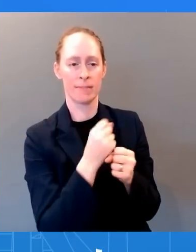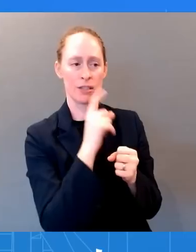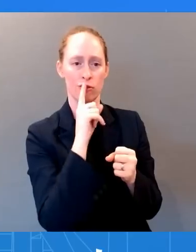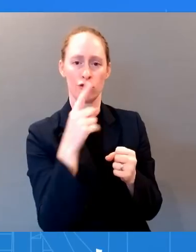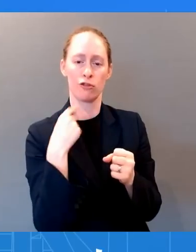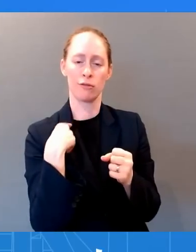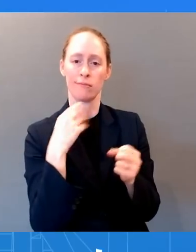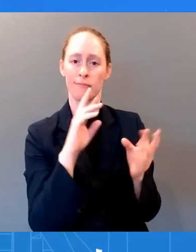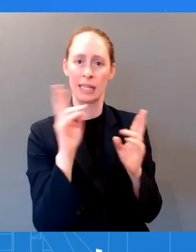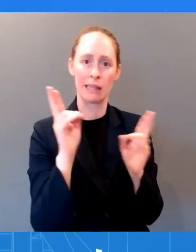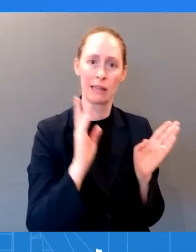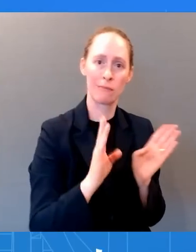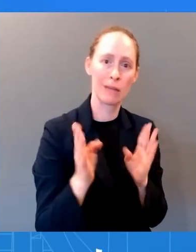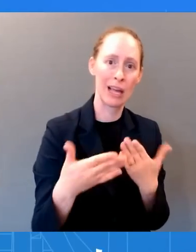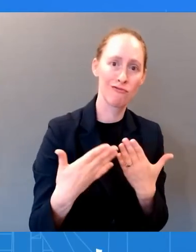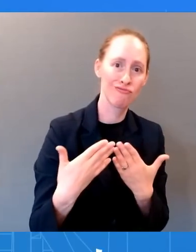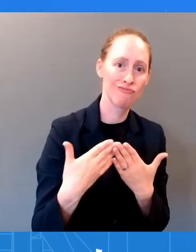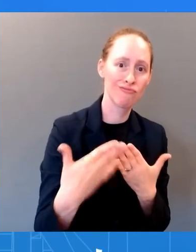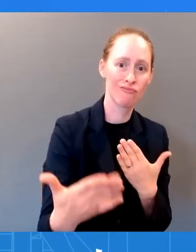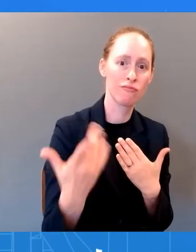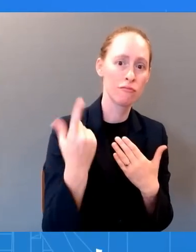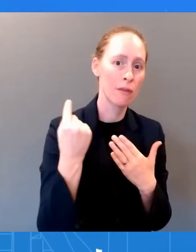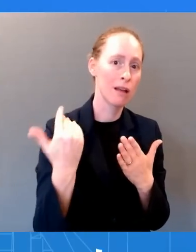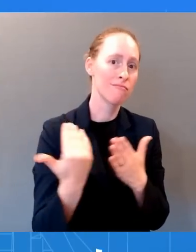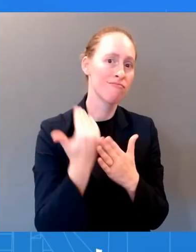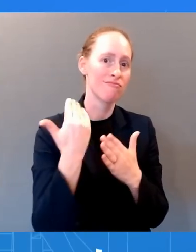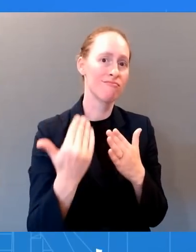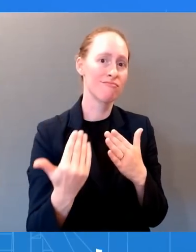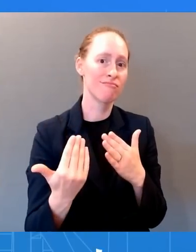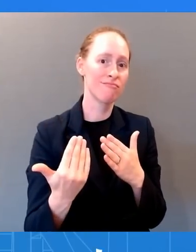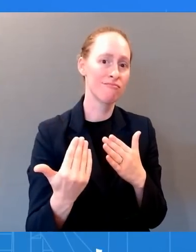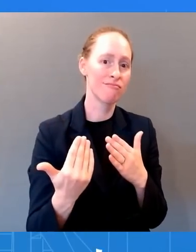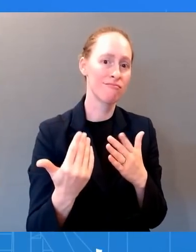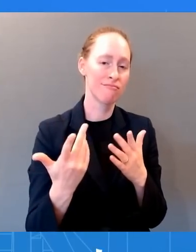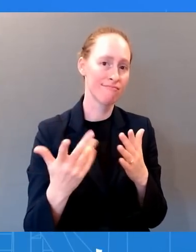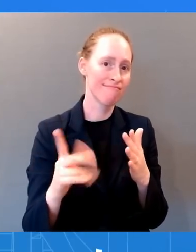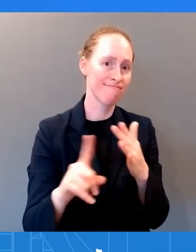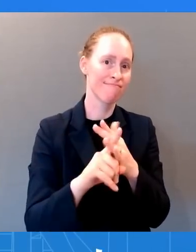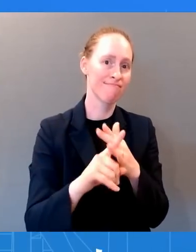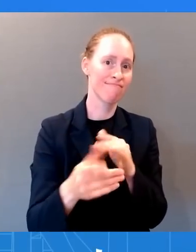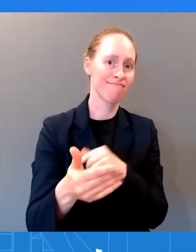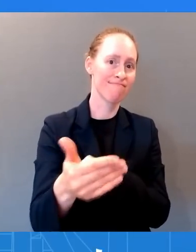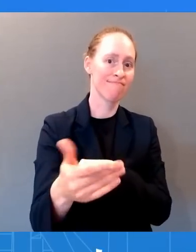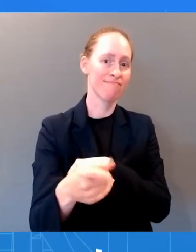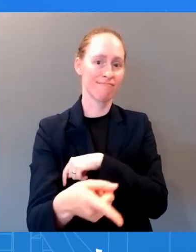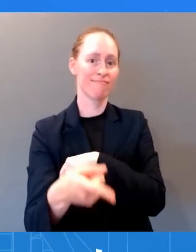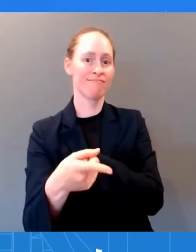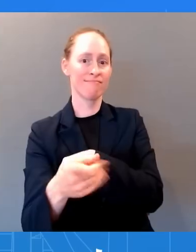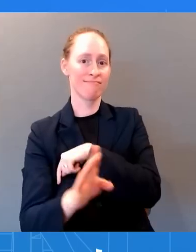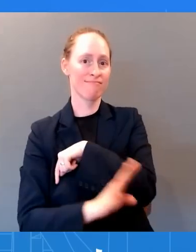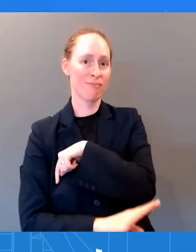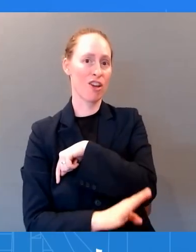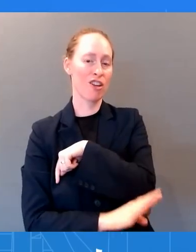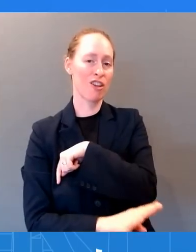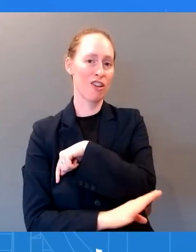And so -- you know, what we might face: a new rise in infections and more acute need. So that's why we're taking this action